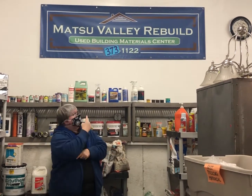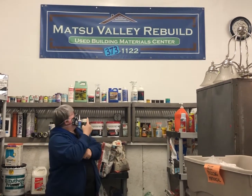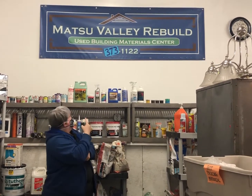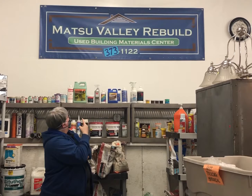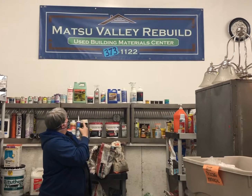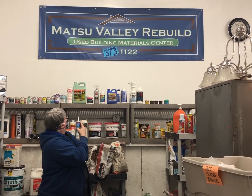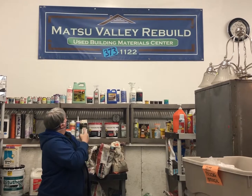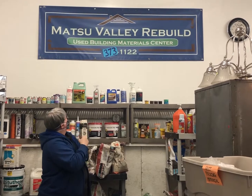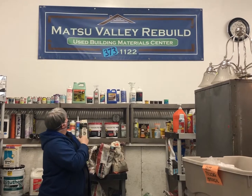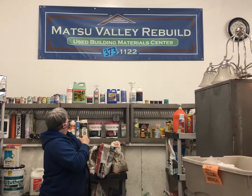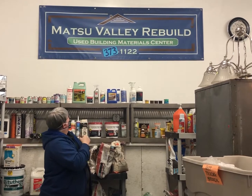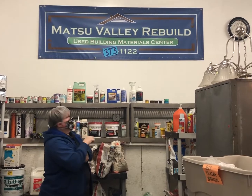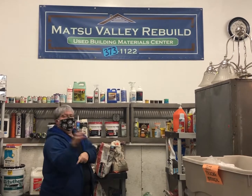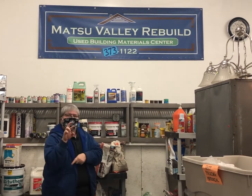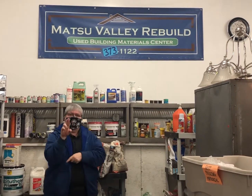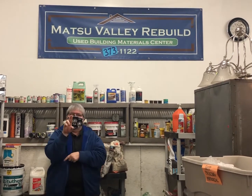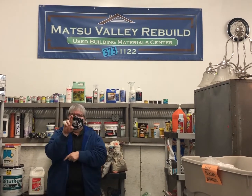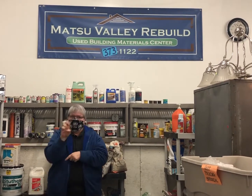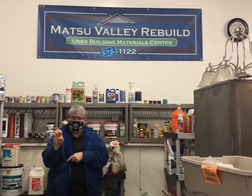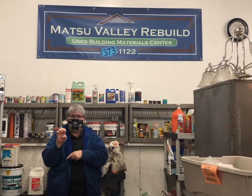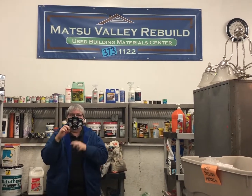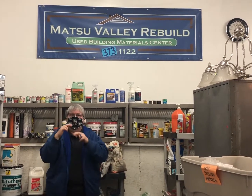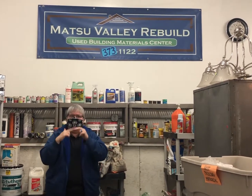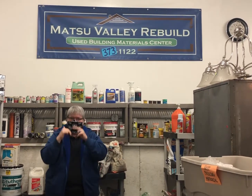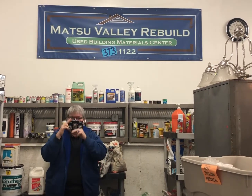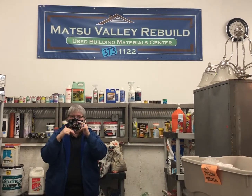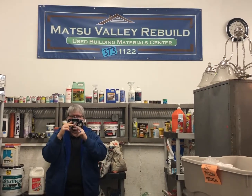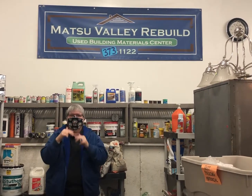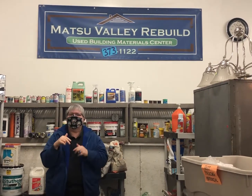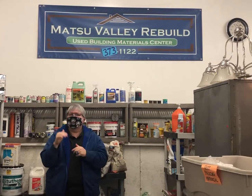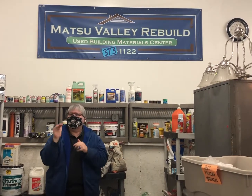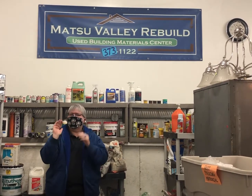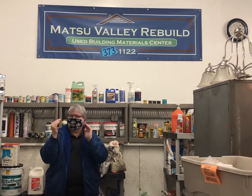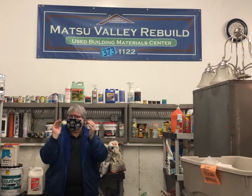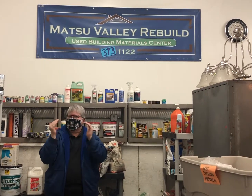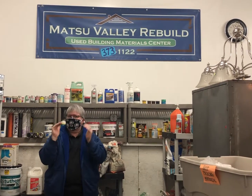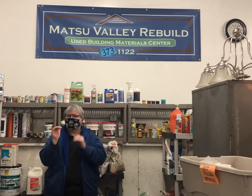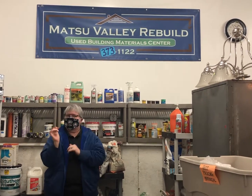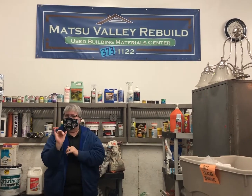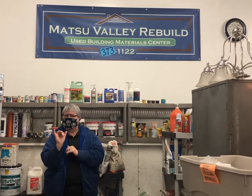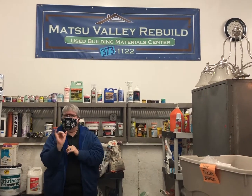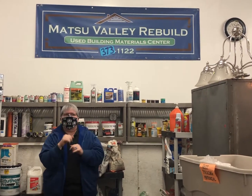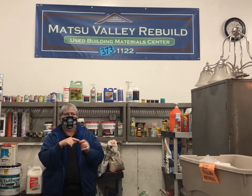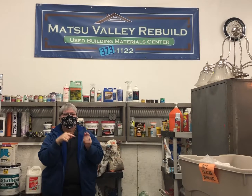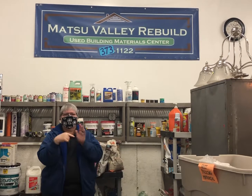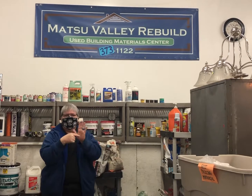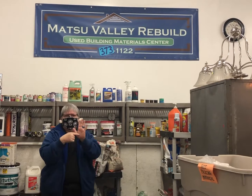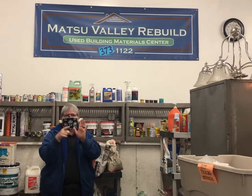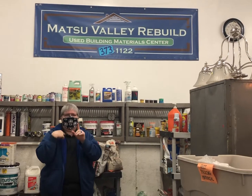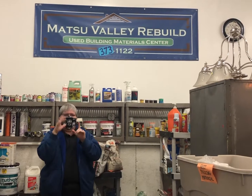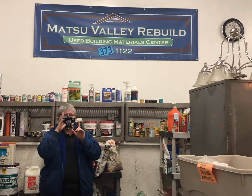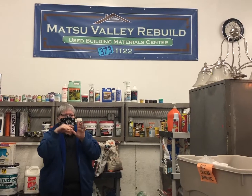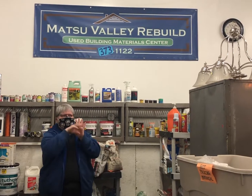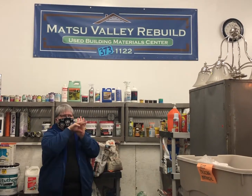This is called the MatSu Valley Rebuild. It's very similar, kind of the same. We'll show you around.